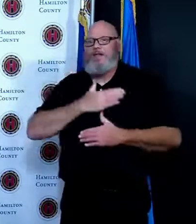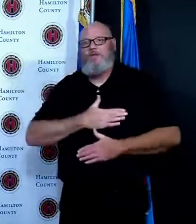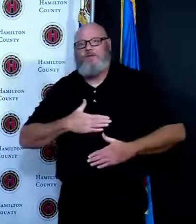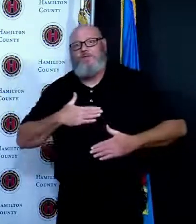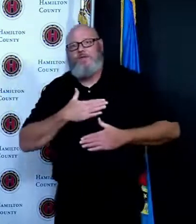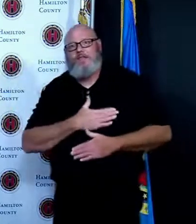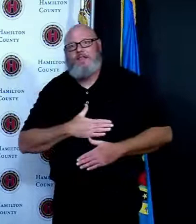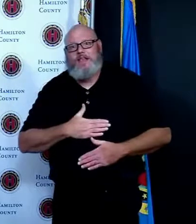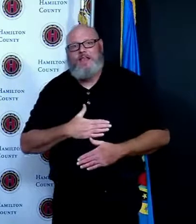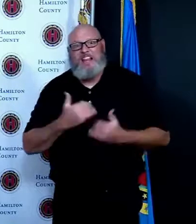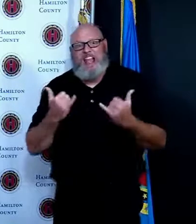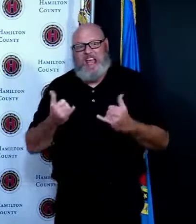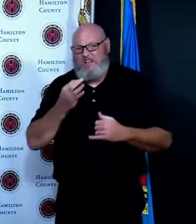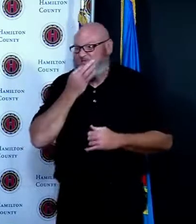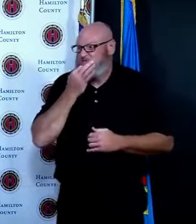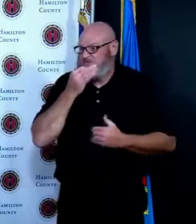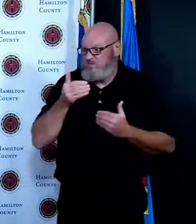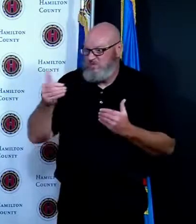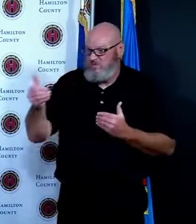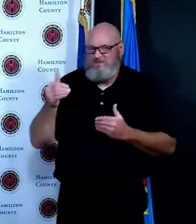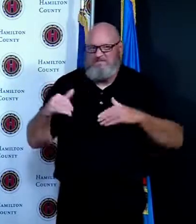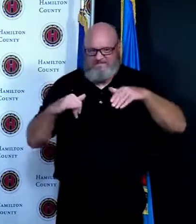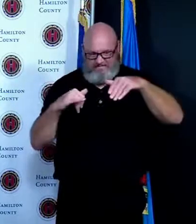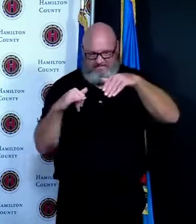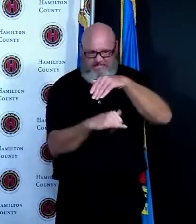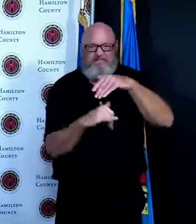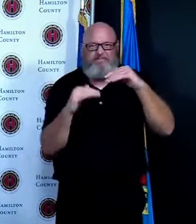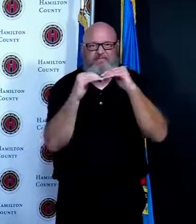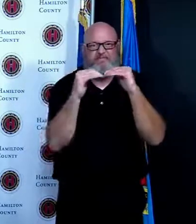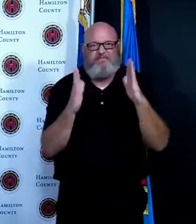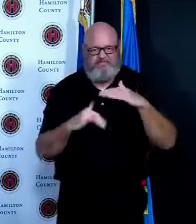fall activities we need to adjust those this year and now is the time to start planning for